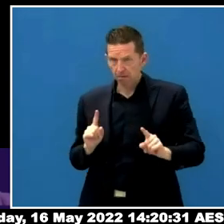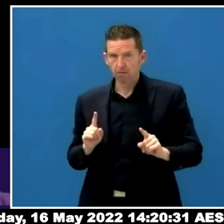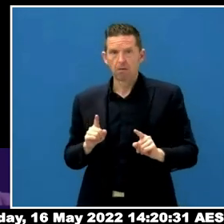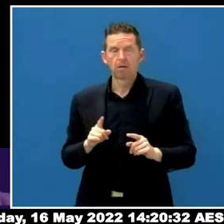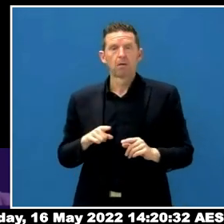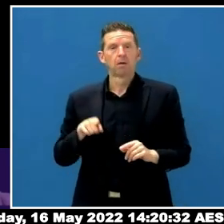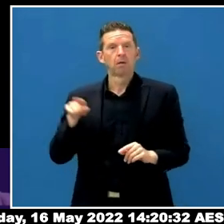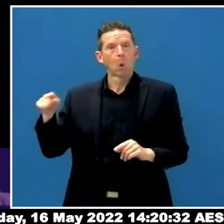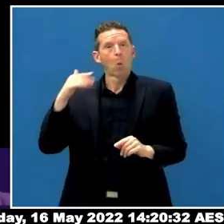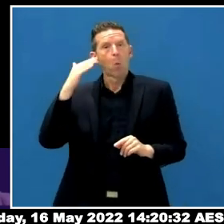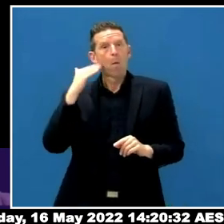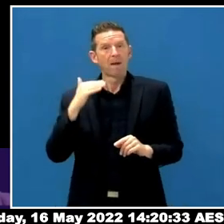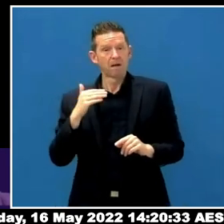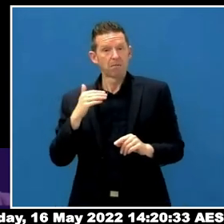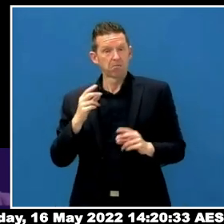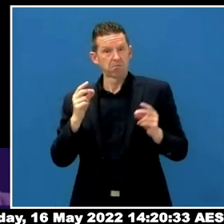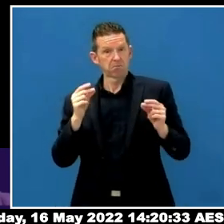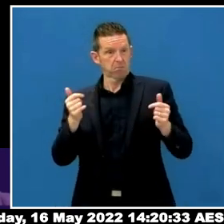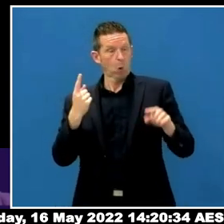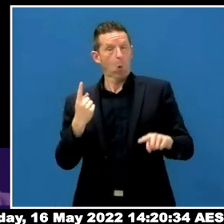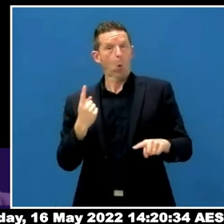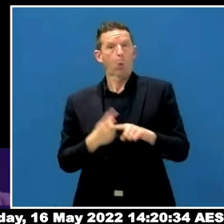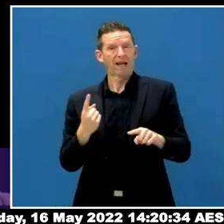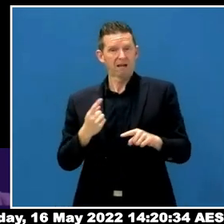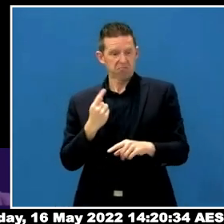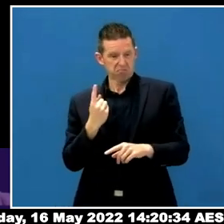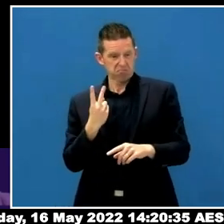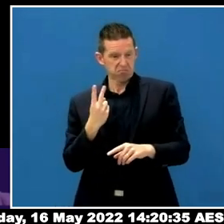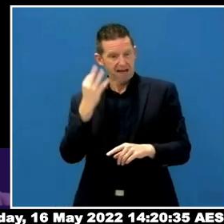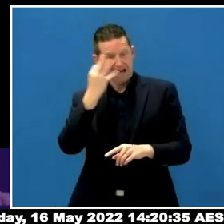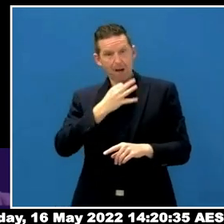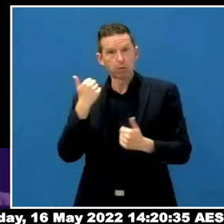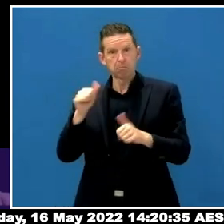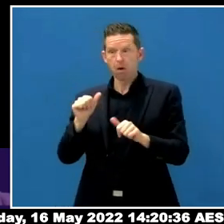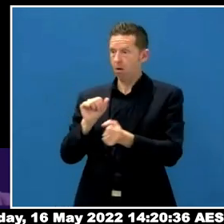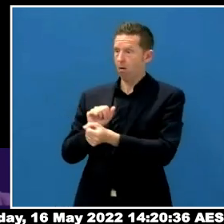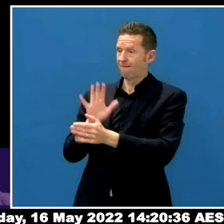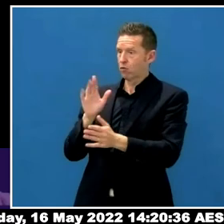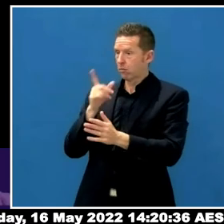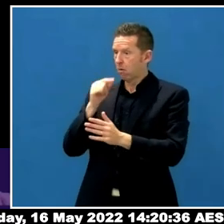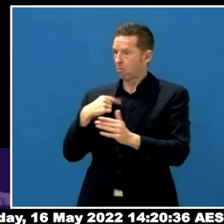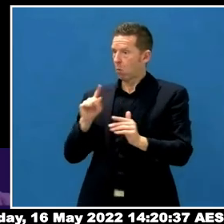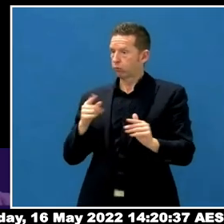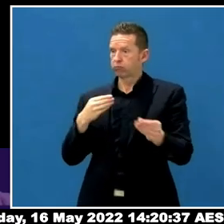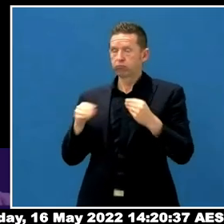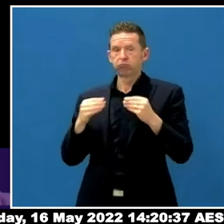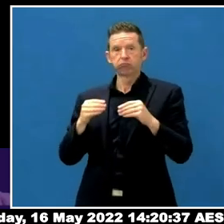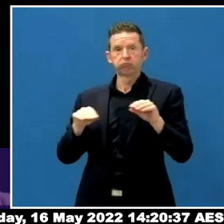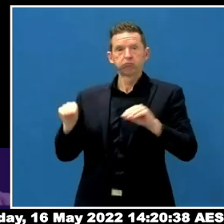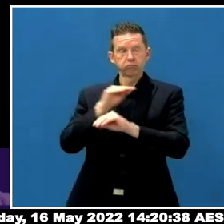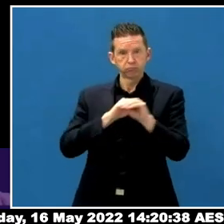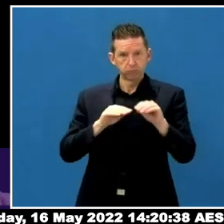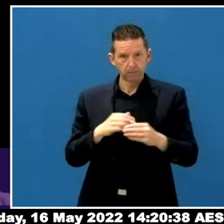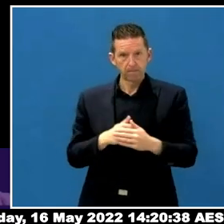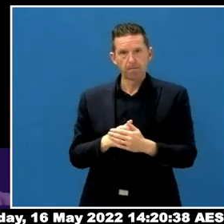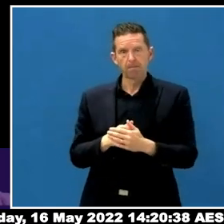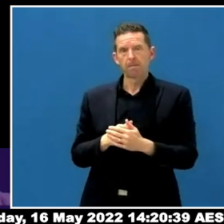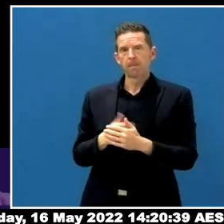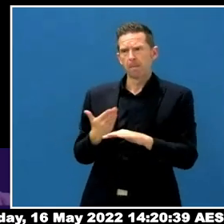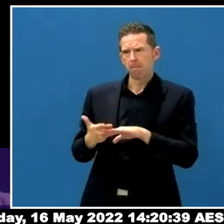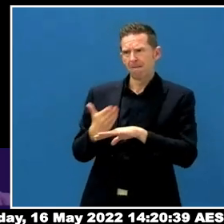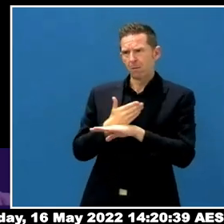hours, and I'd also gotten a bill from the Team Leader prior for $1600 for daily